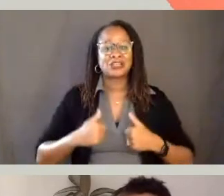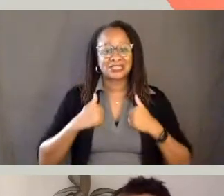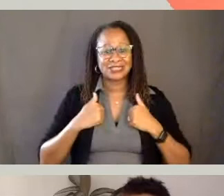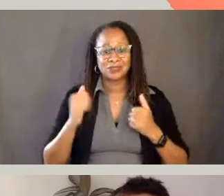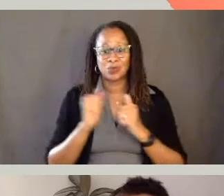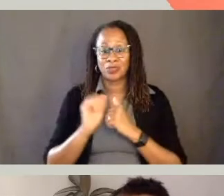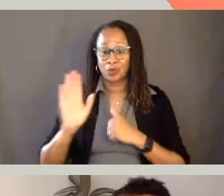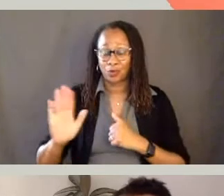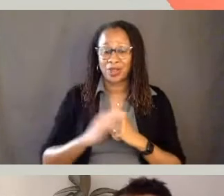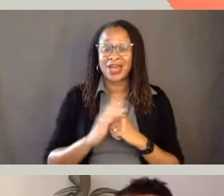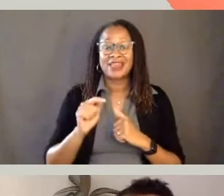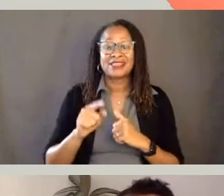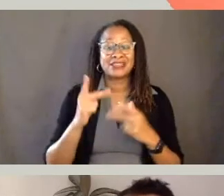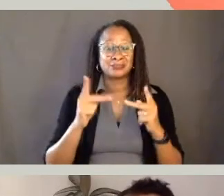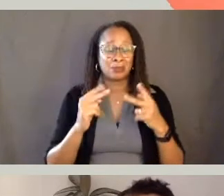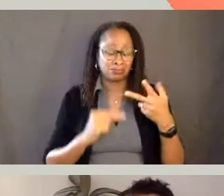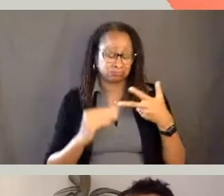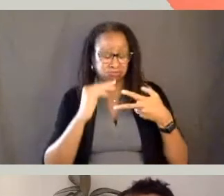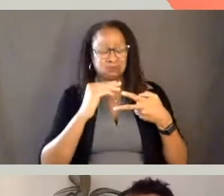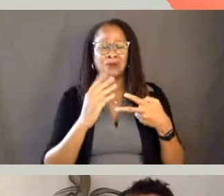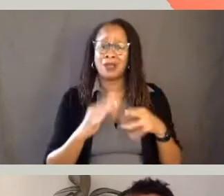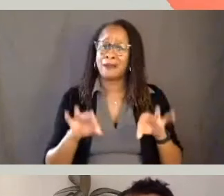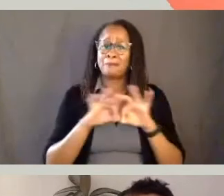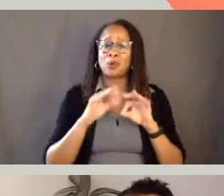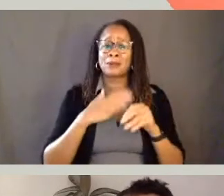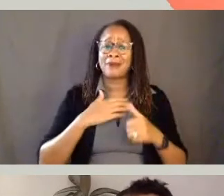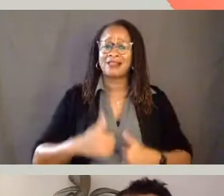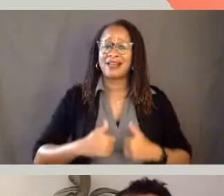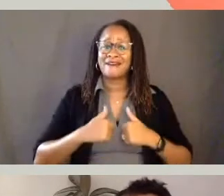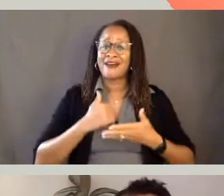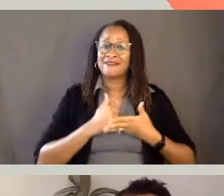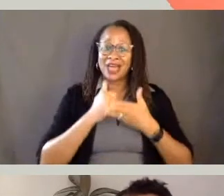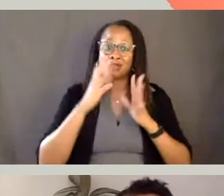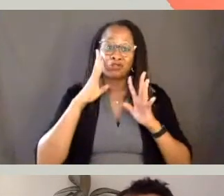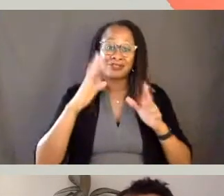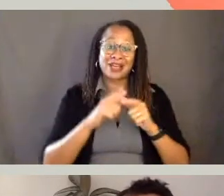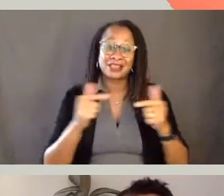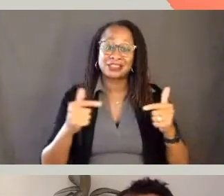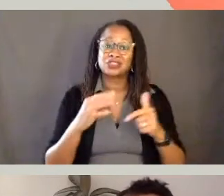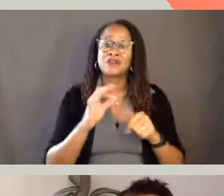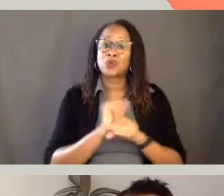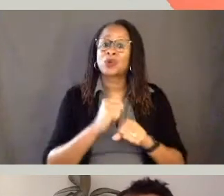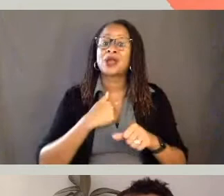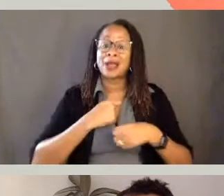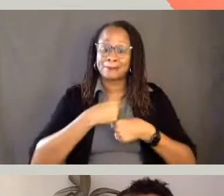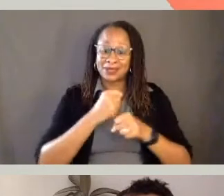These figures have been important in my life for me to help create the language of the work that I'm making.